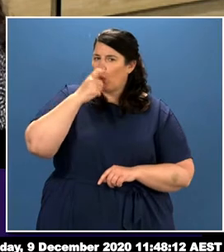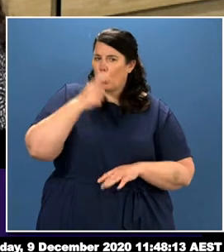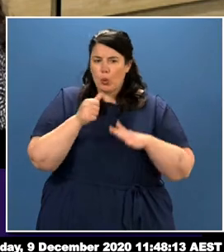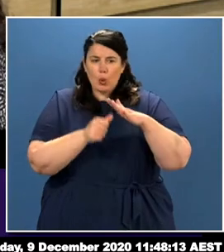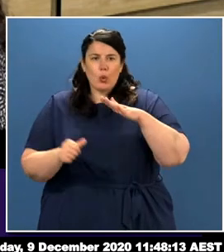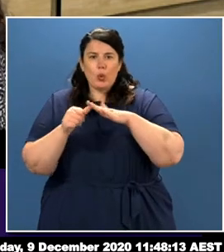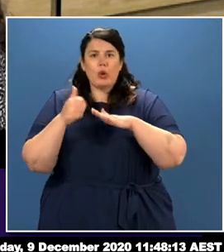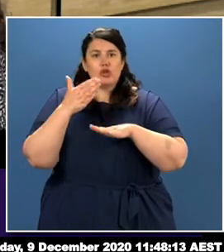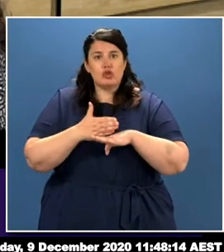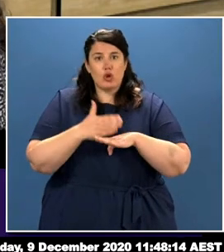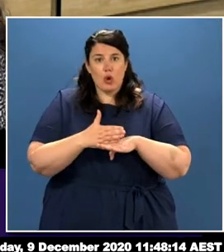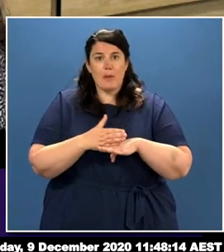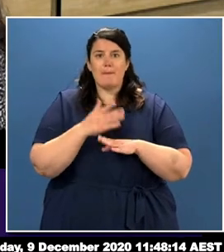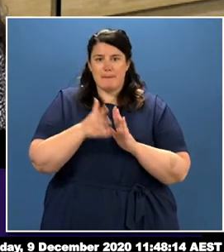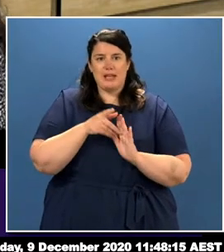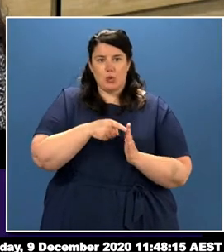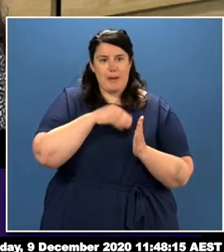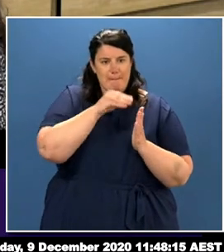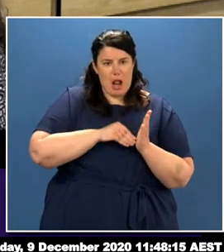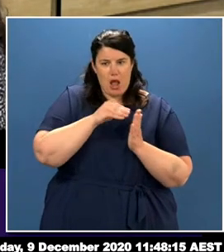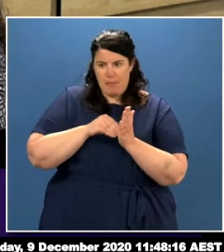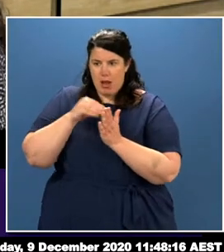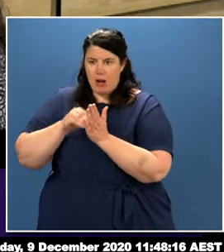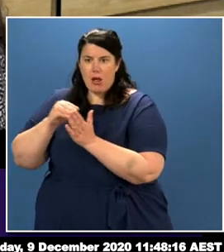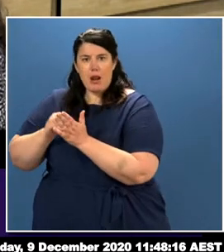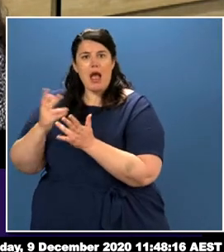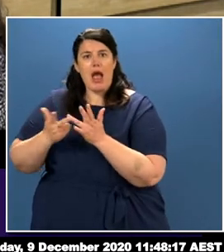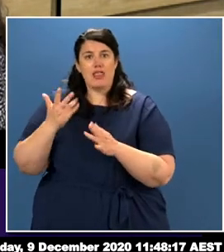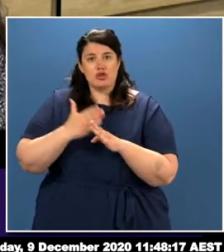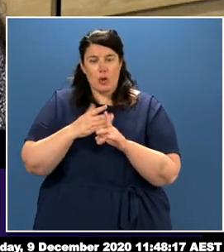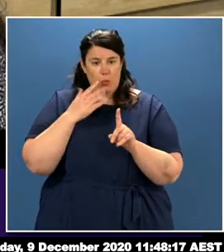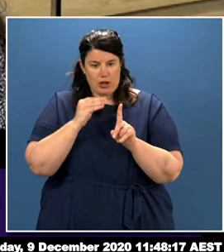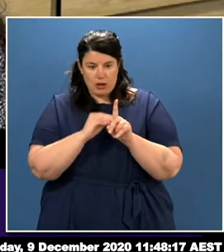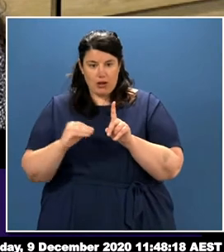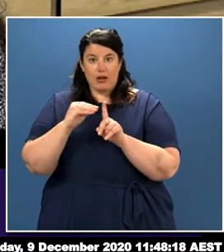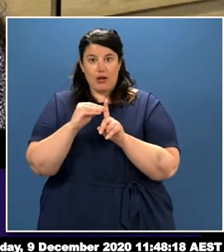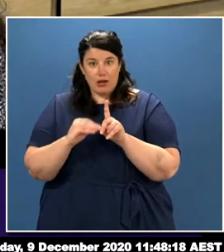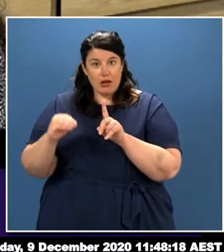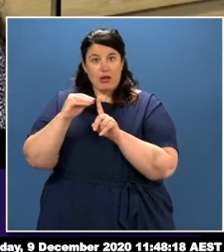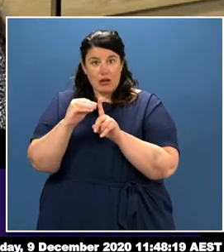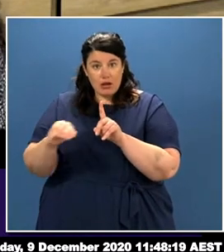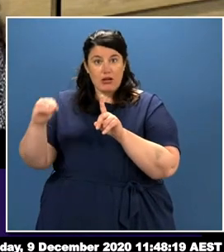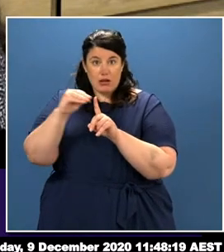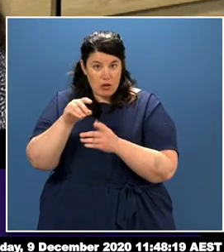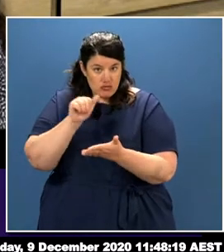applied for a number of different roles working your way up the ladder? That's correct.